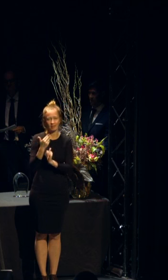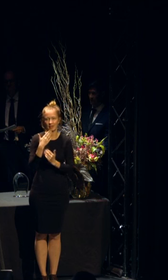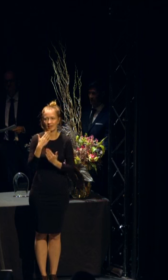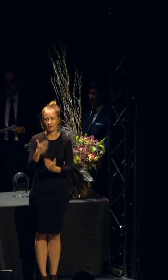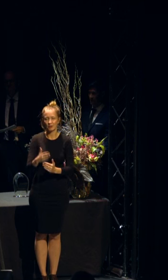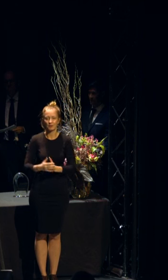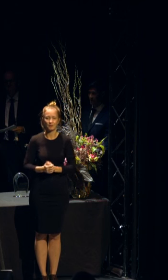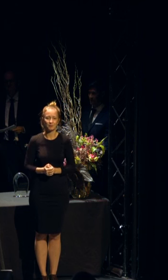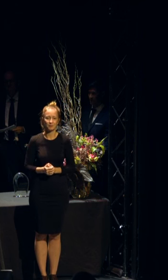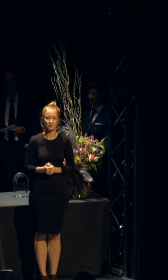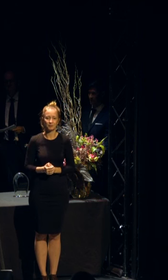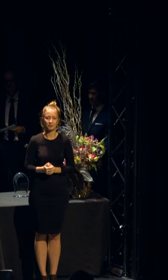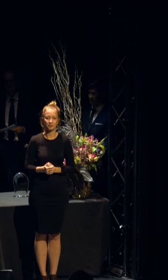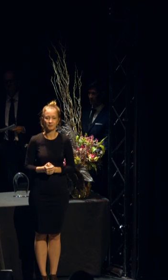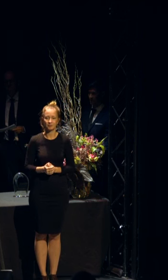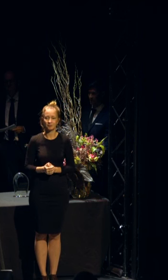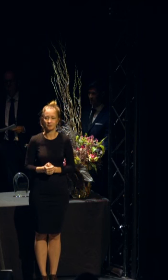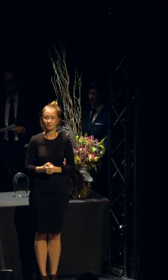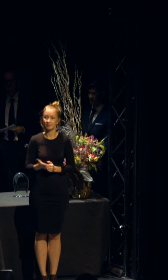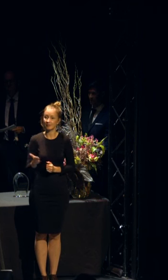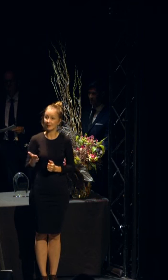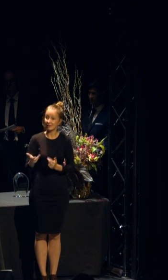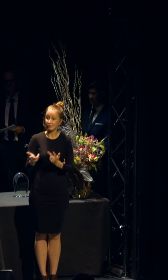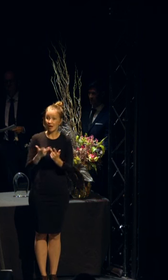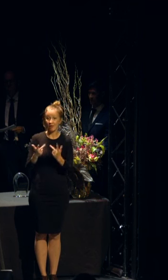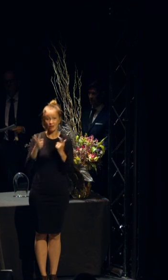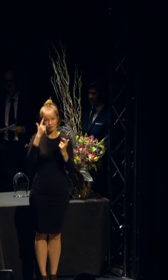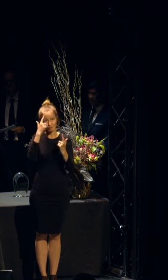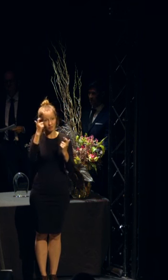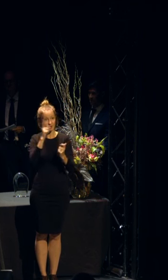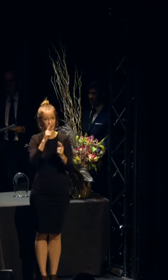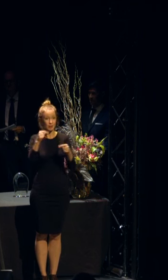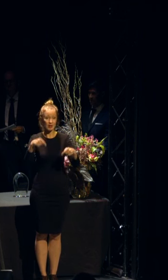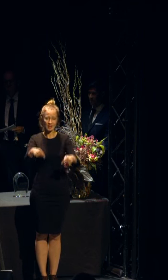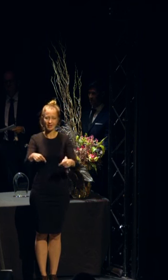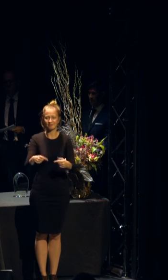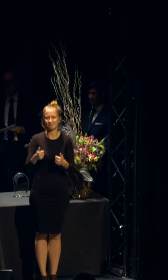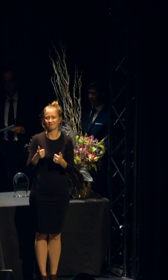And to the other creatives here, I just want to say, yeah,